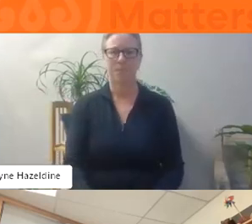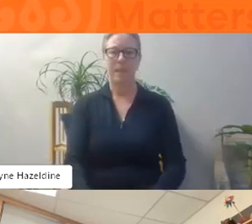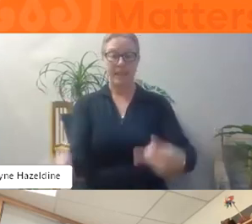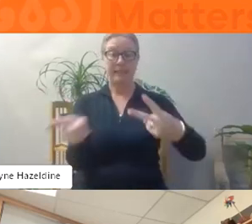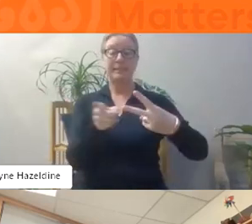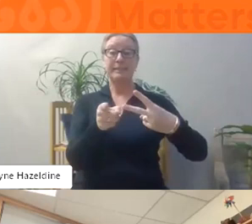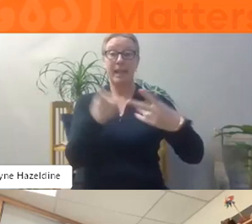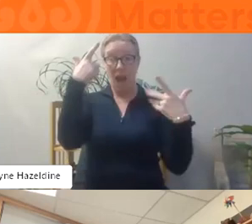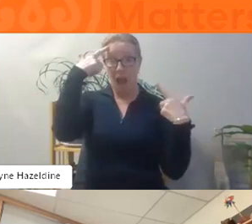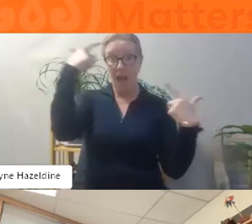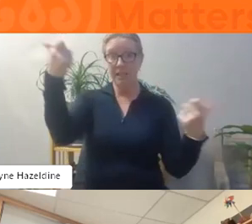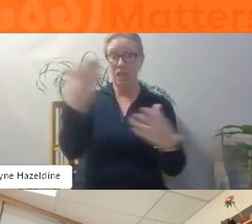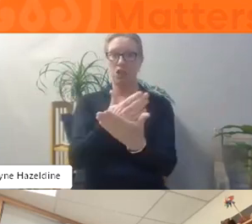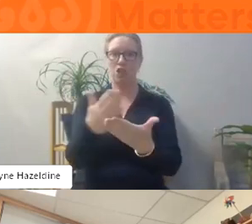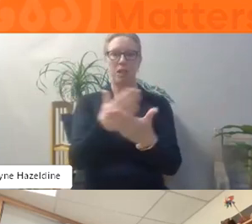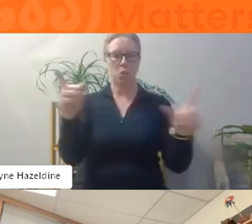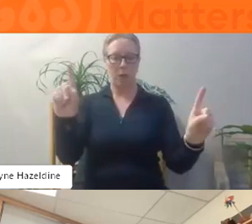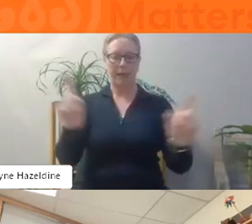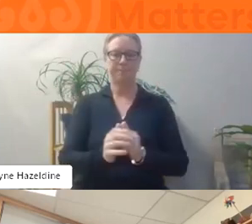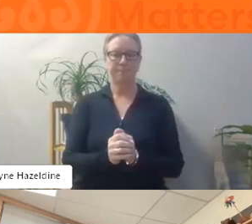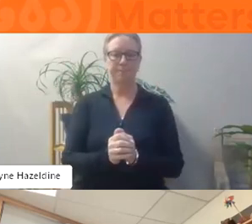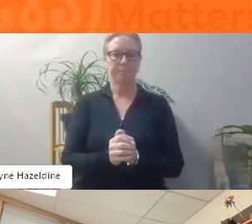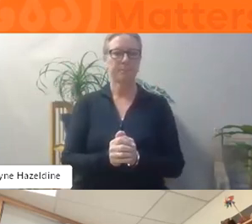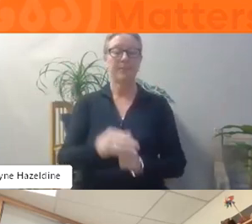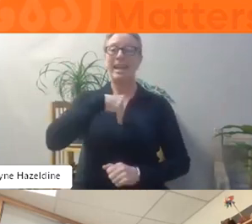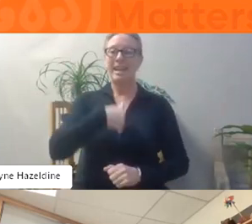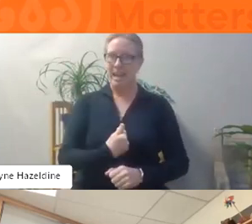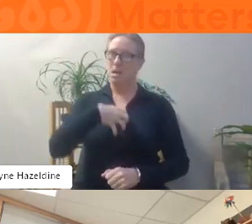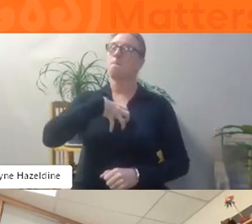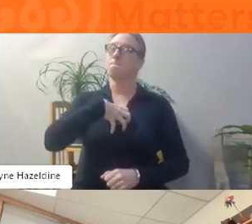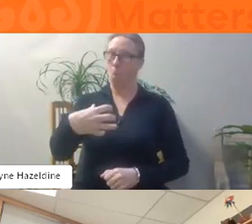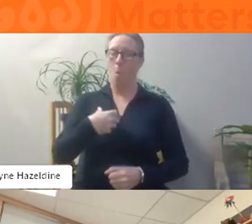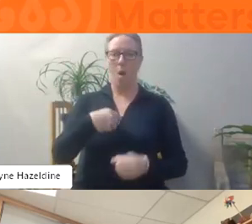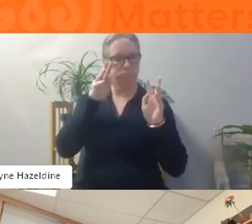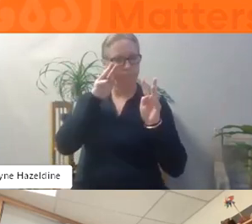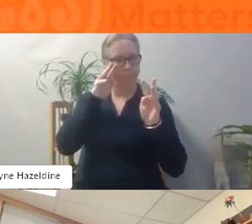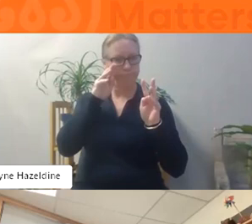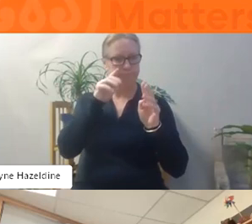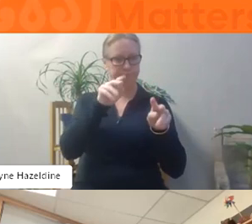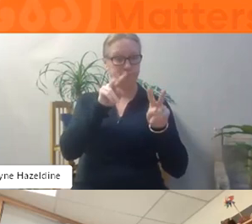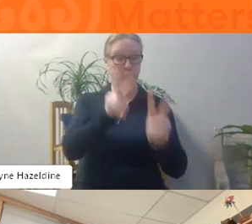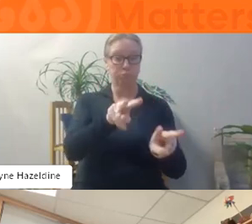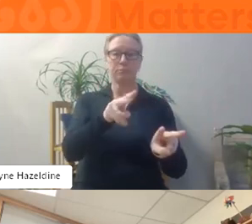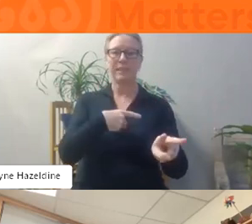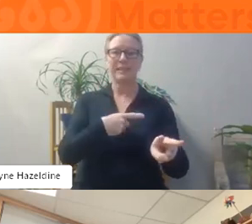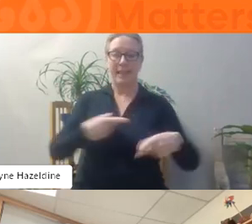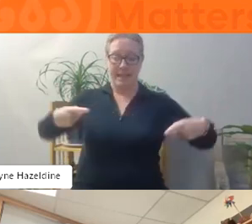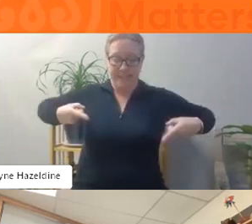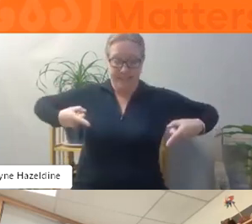that I want to share is that we need to be paying more attention to the intersectionality that exists when it comes to supporting the